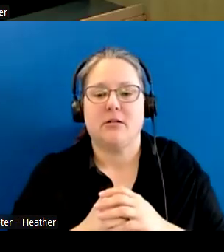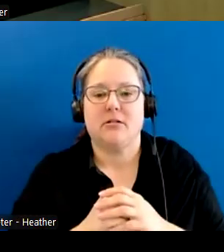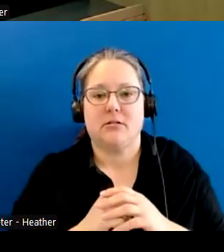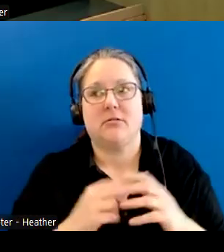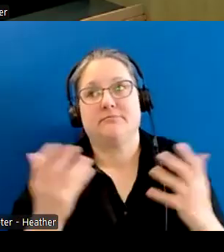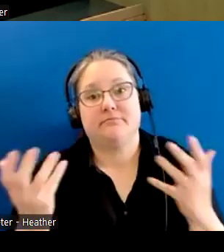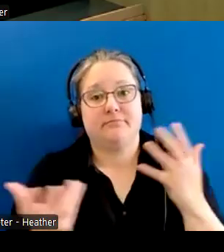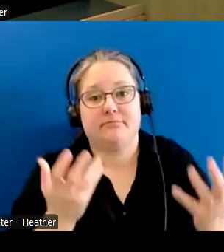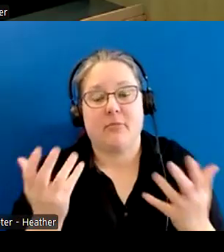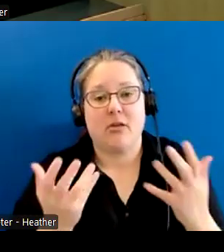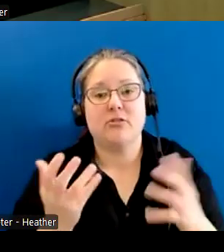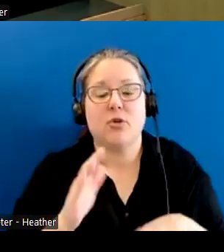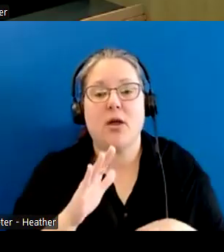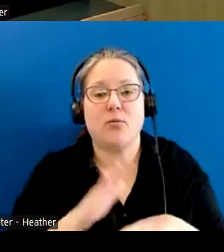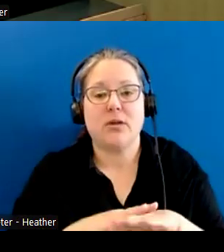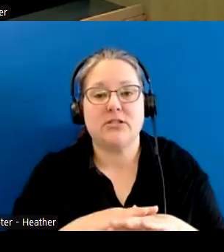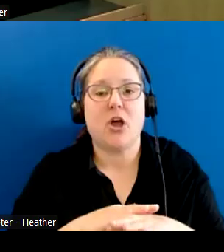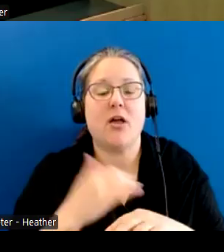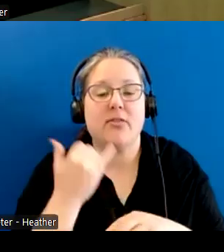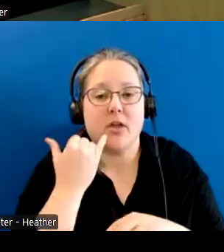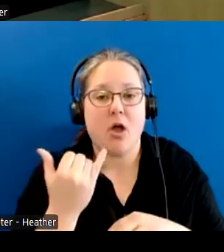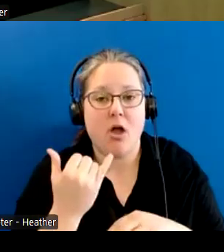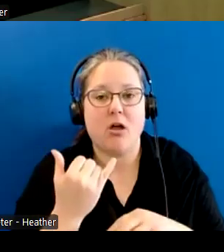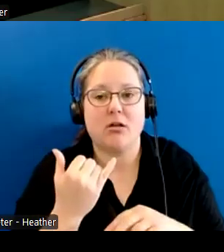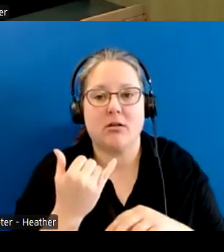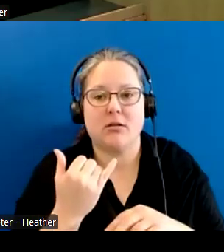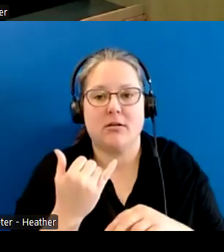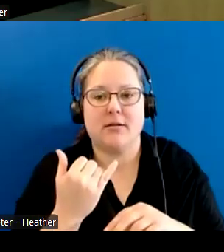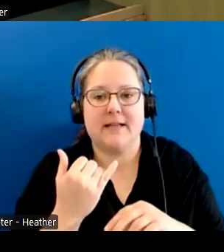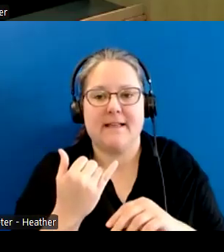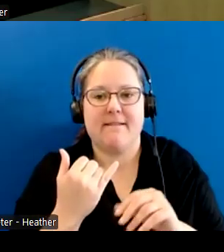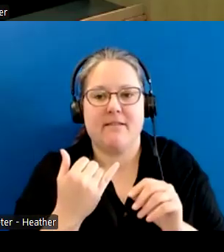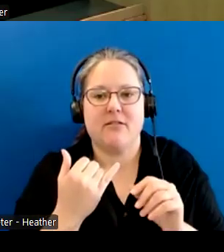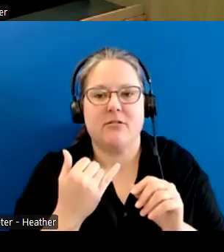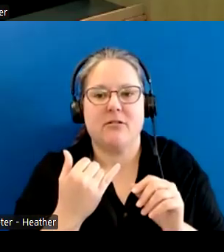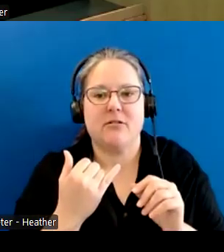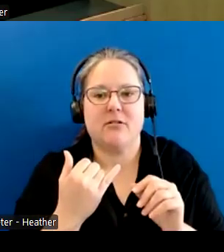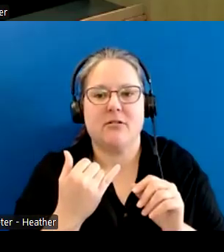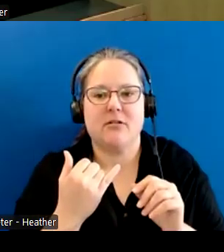you know we were she so I was on the call with June and it's not her name by the way but June